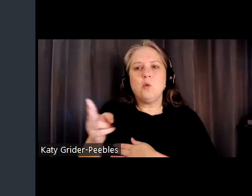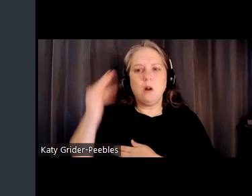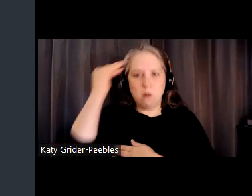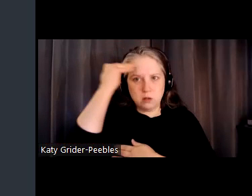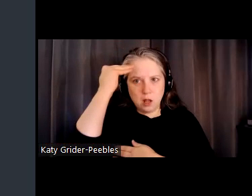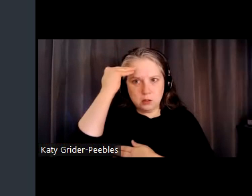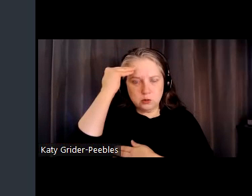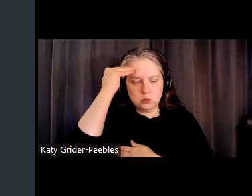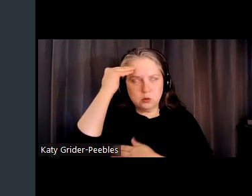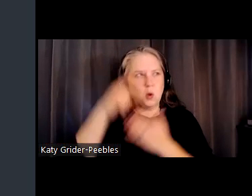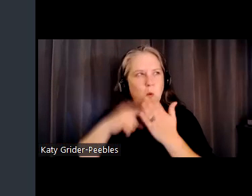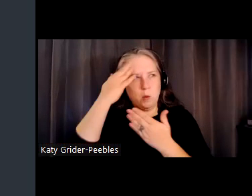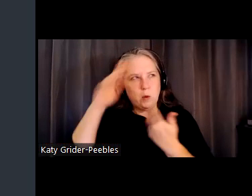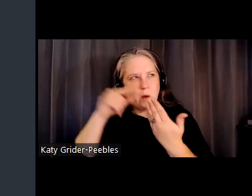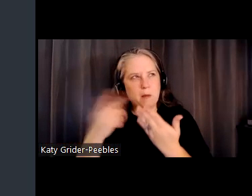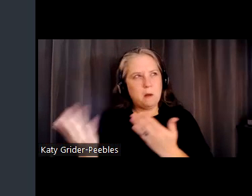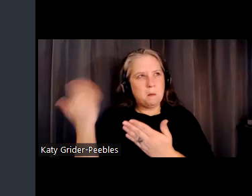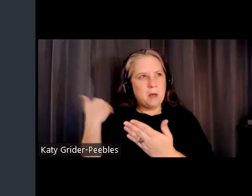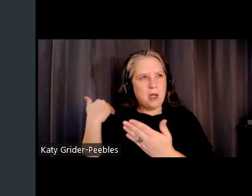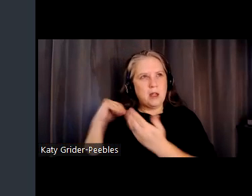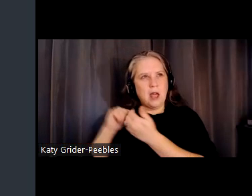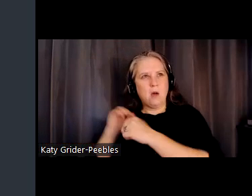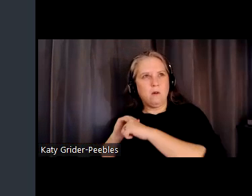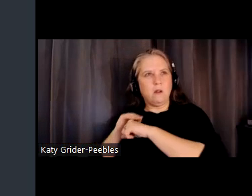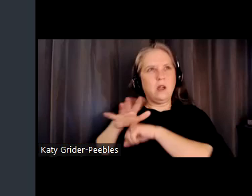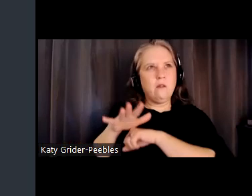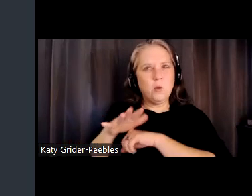in the past, influences and perspective on the future.